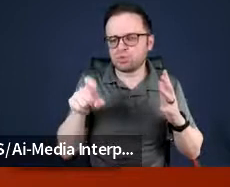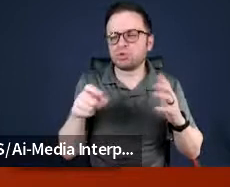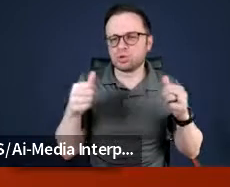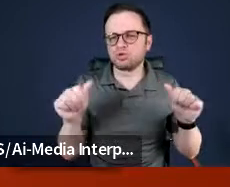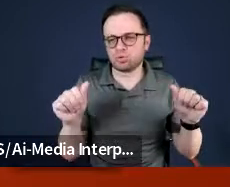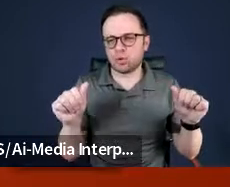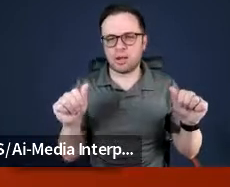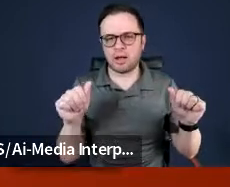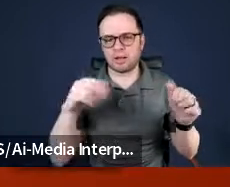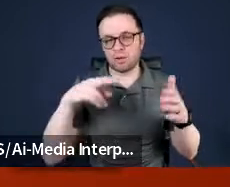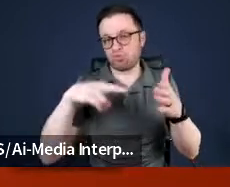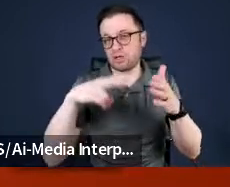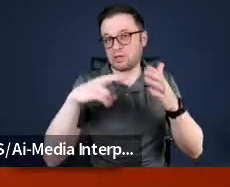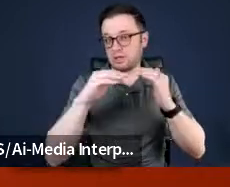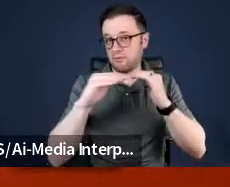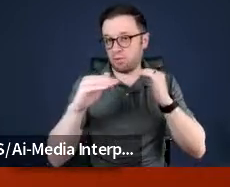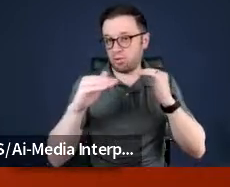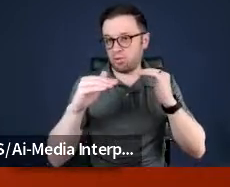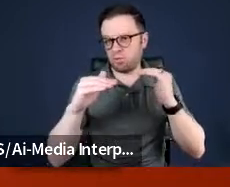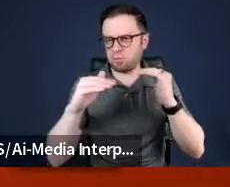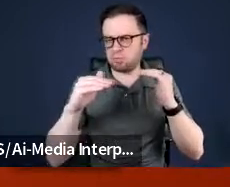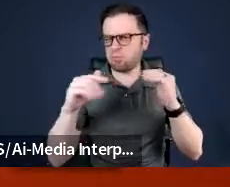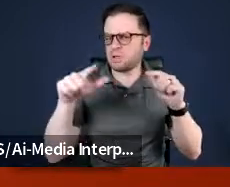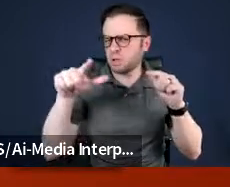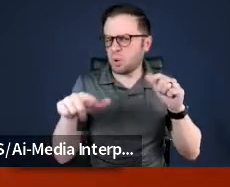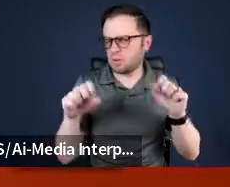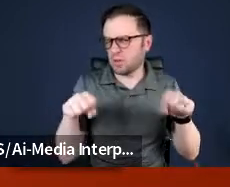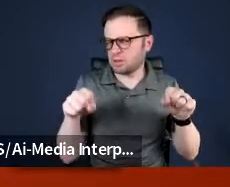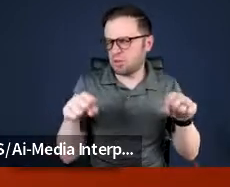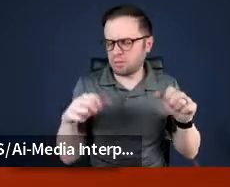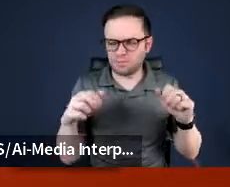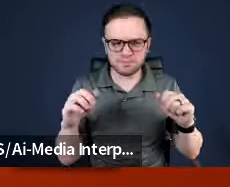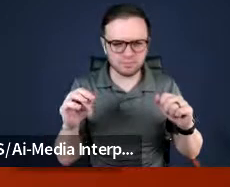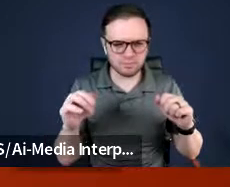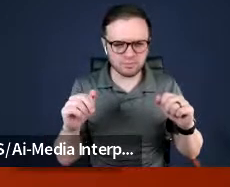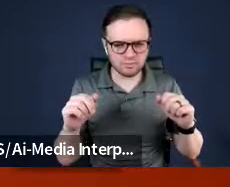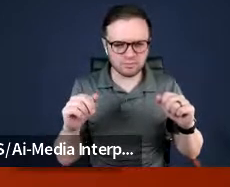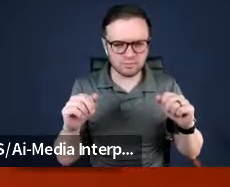if it is a public facing website, whether it is the state or municipality website,